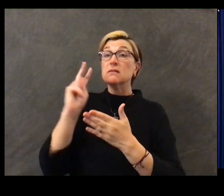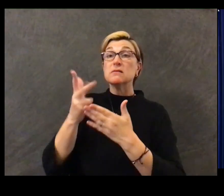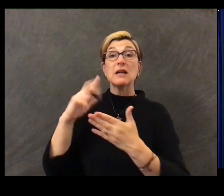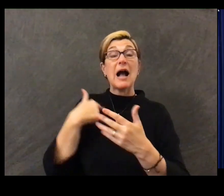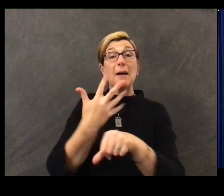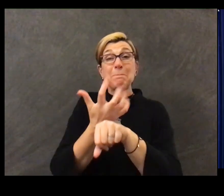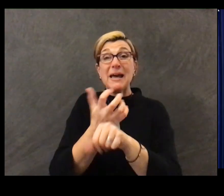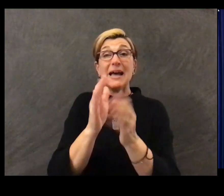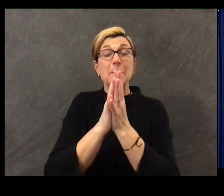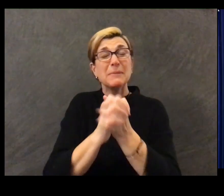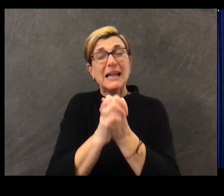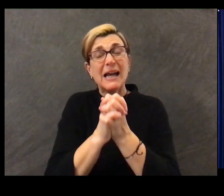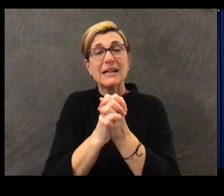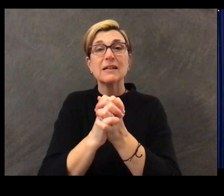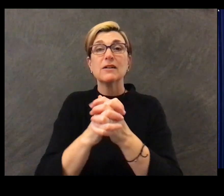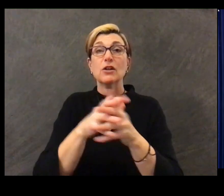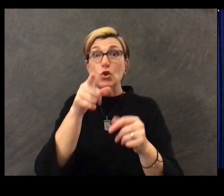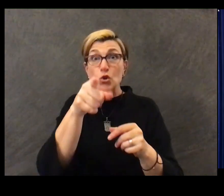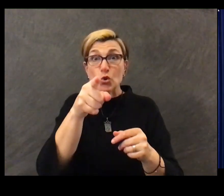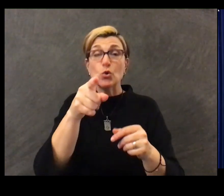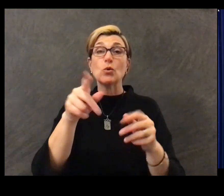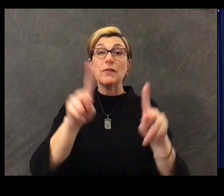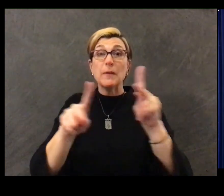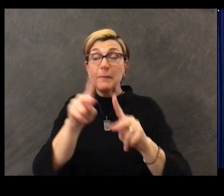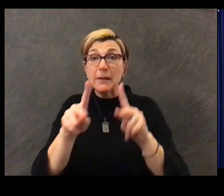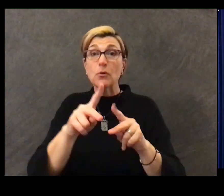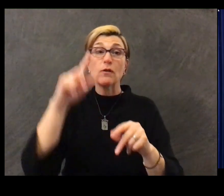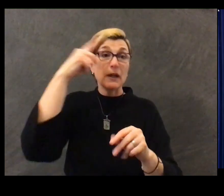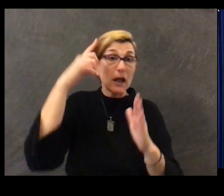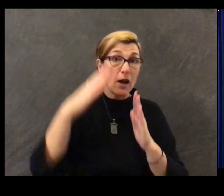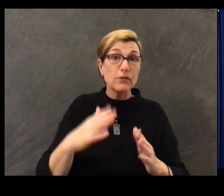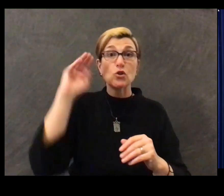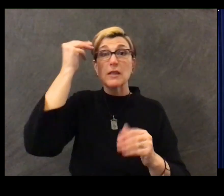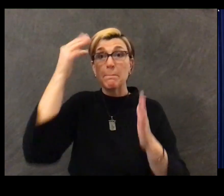with the mayor's for the people with responsibilities although I know one has